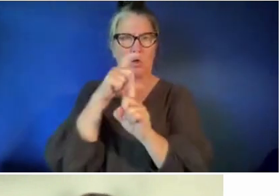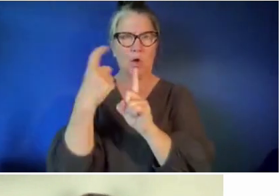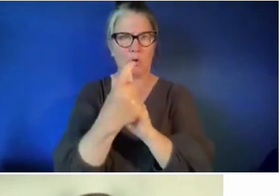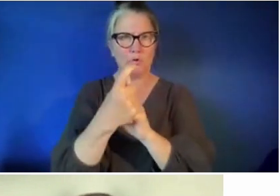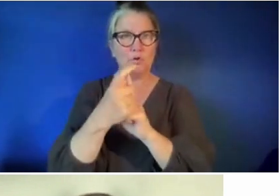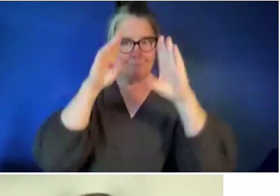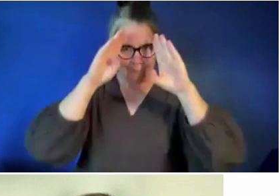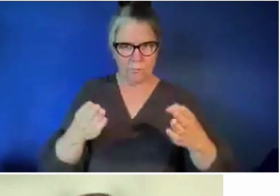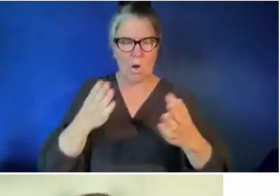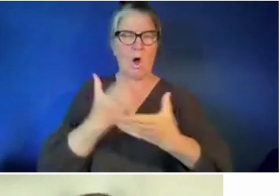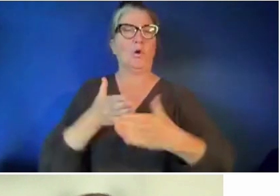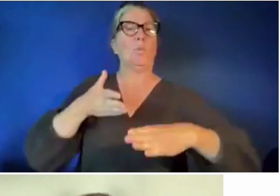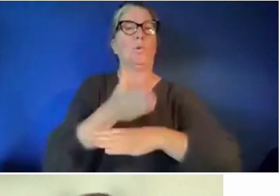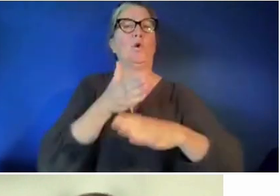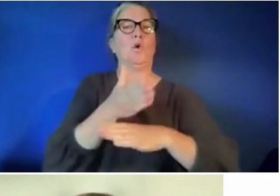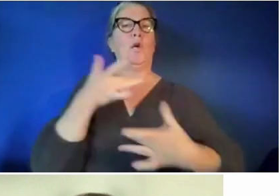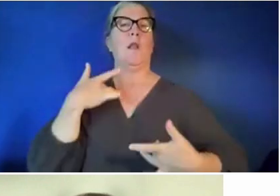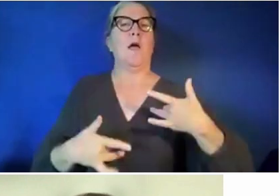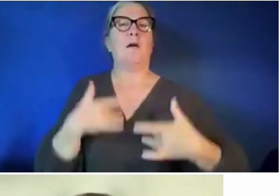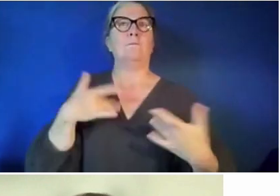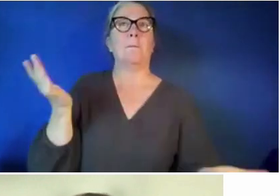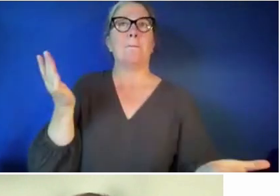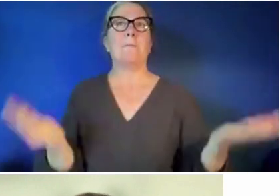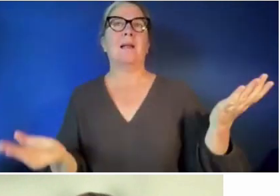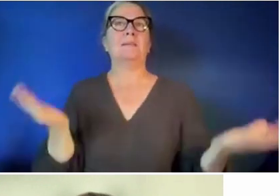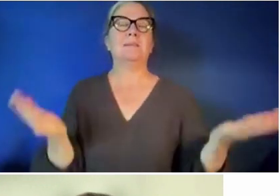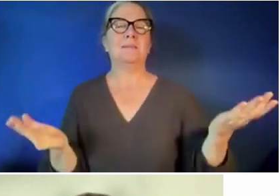Sam, would you like to kick us off with this one? Thank you.